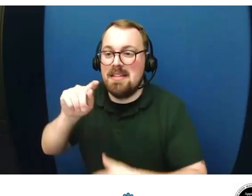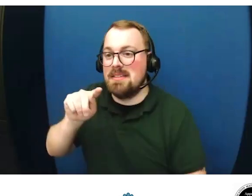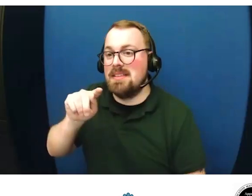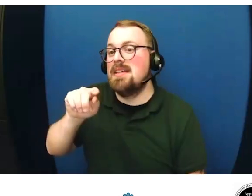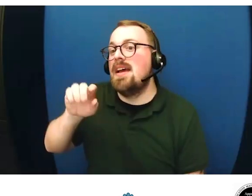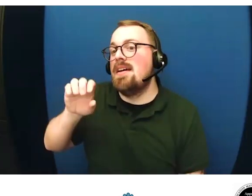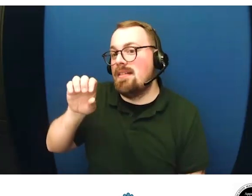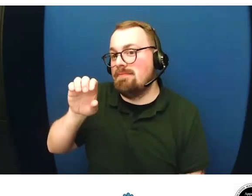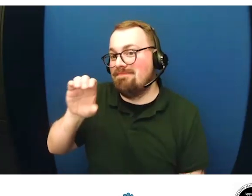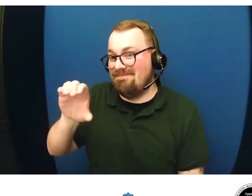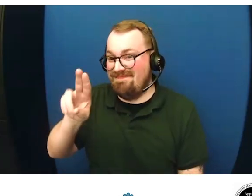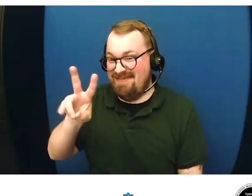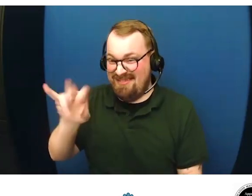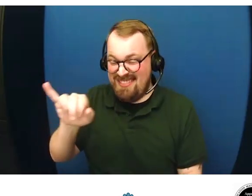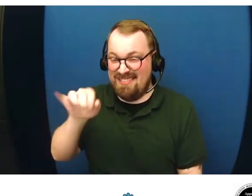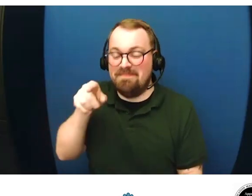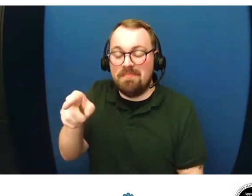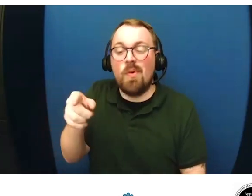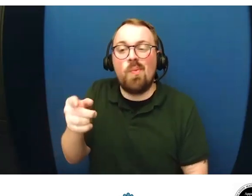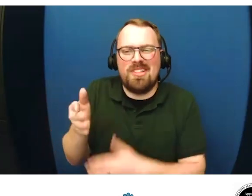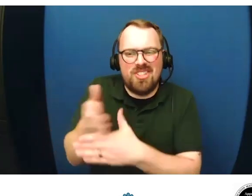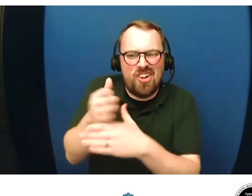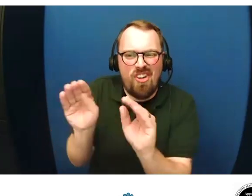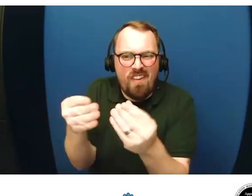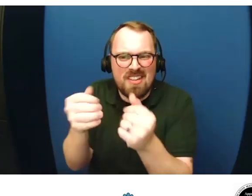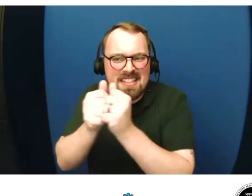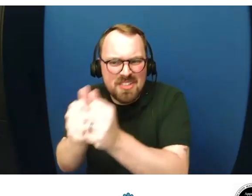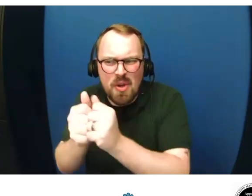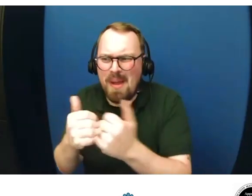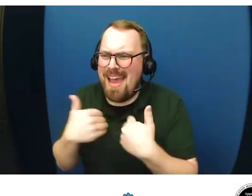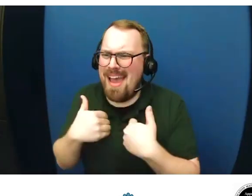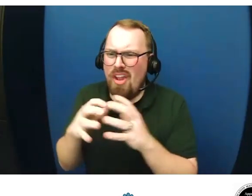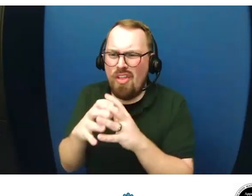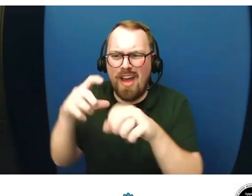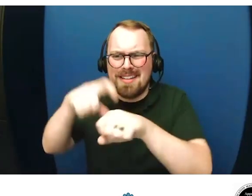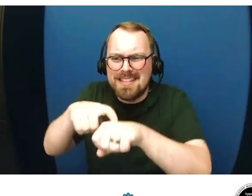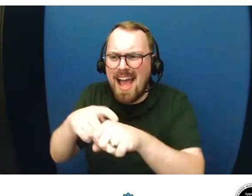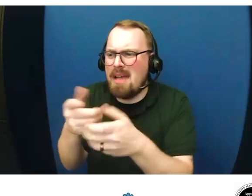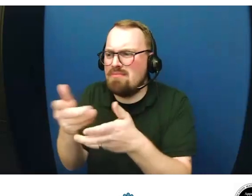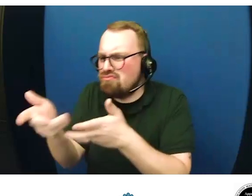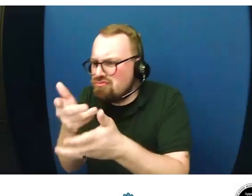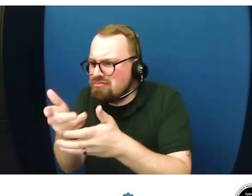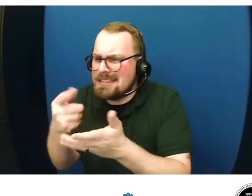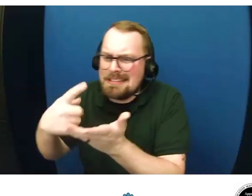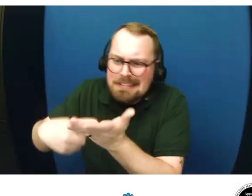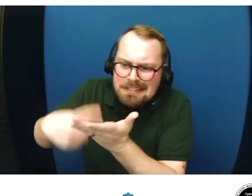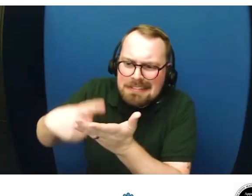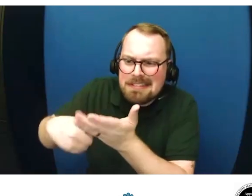We shared an office, and so we had a lot of time to collaborate and talk, and